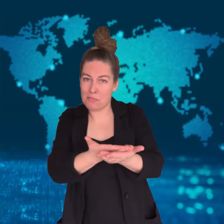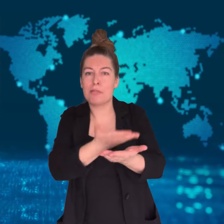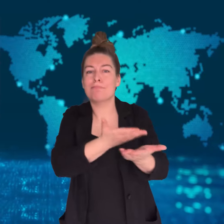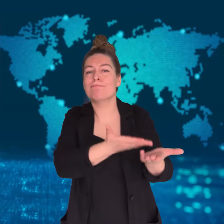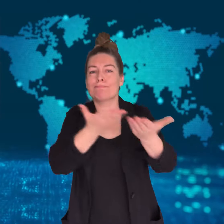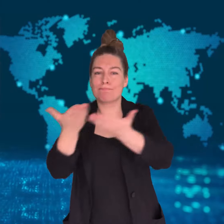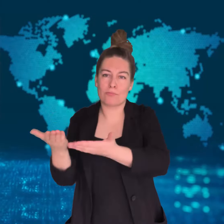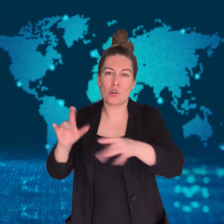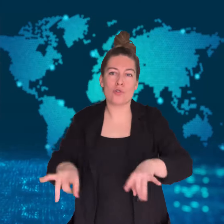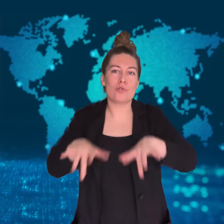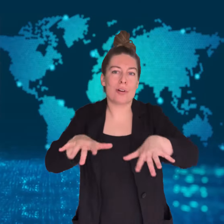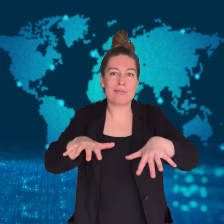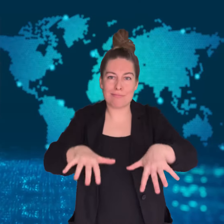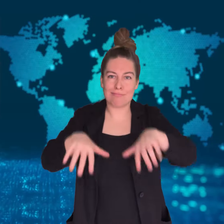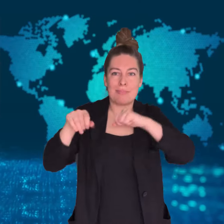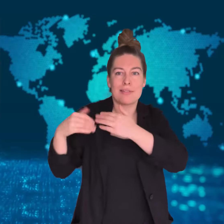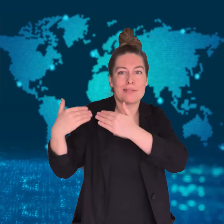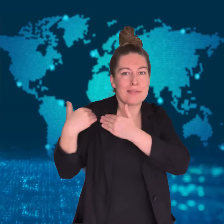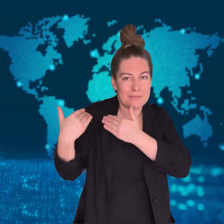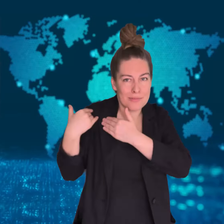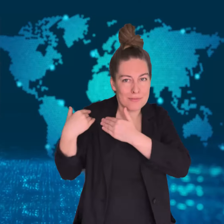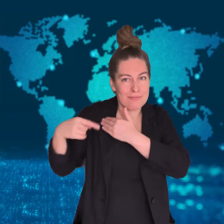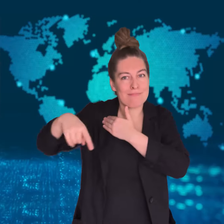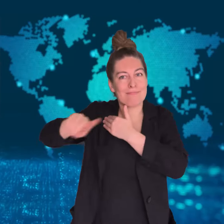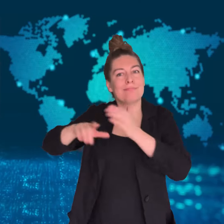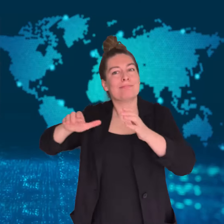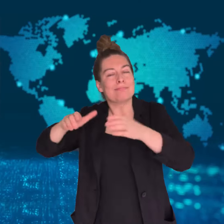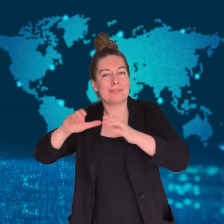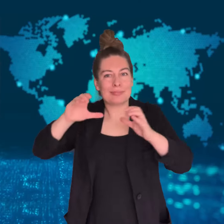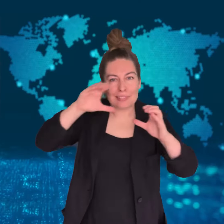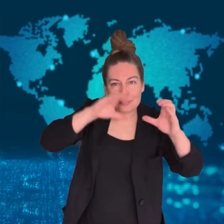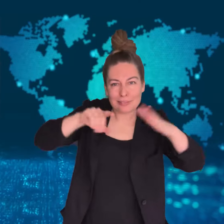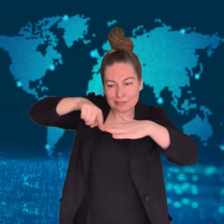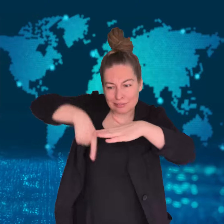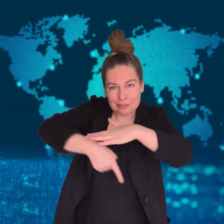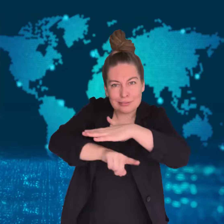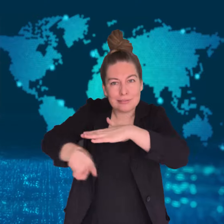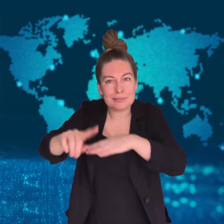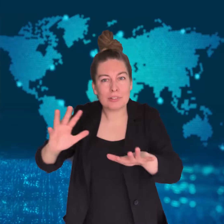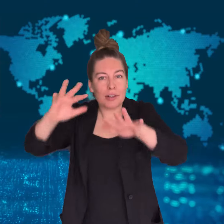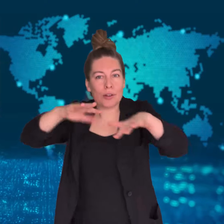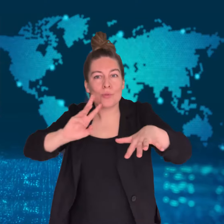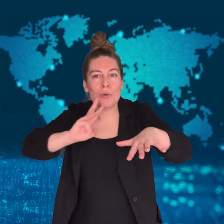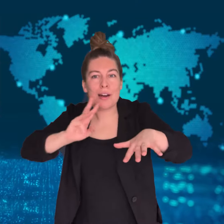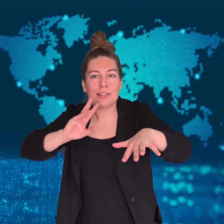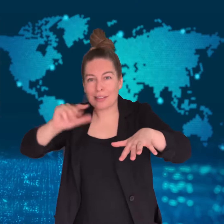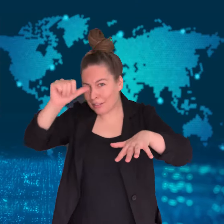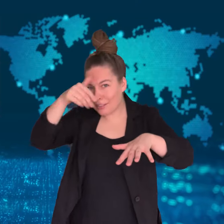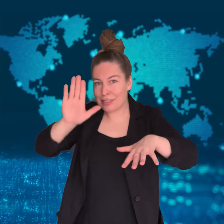have been found in Mauritius.